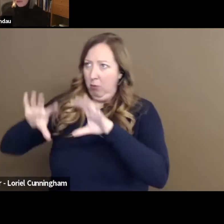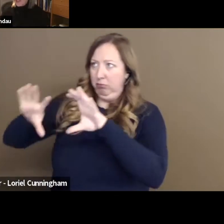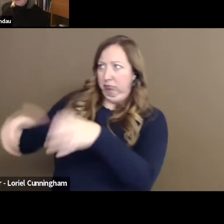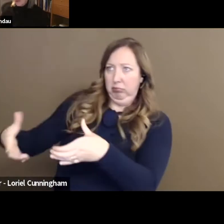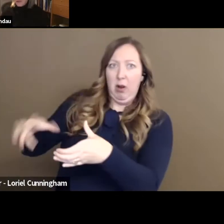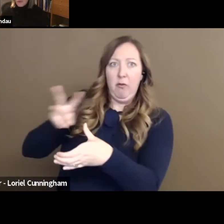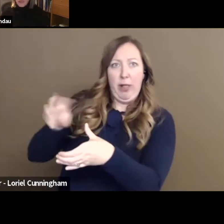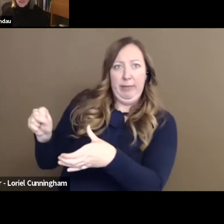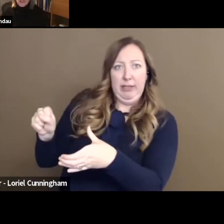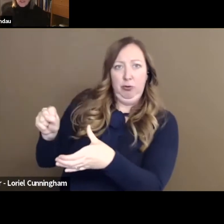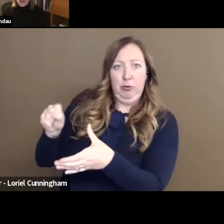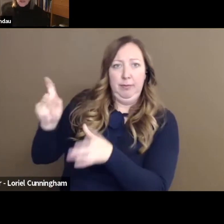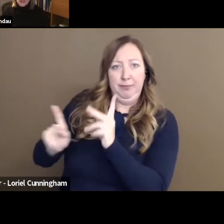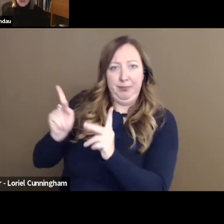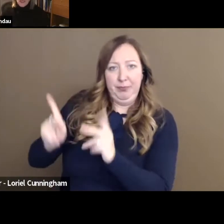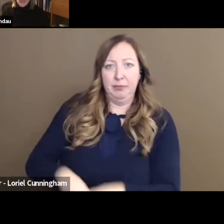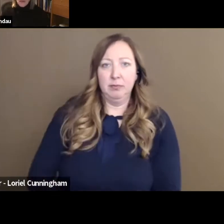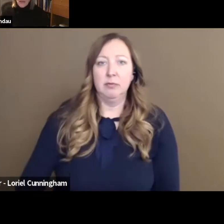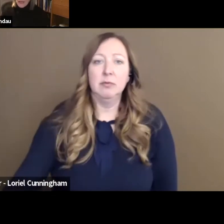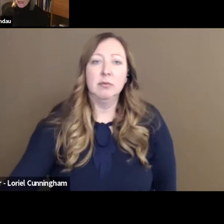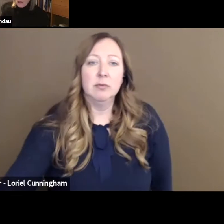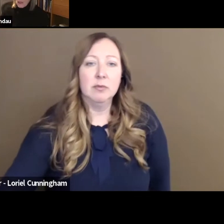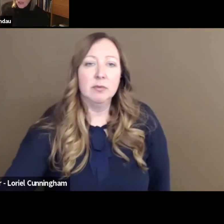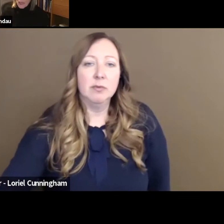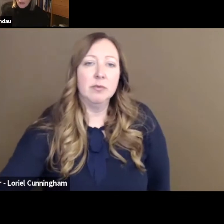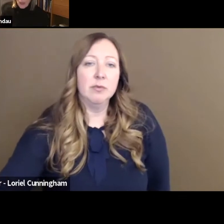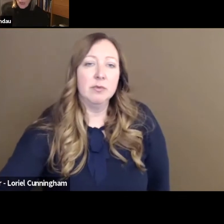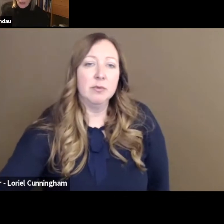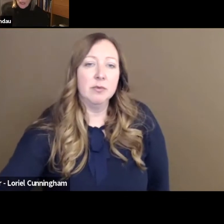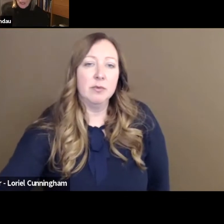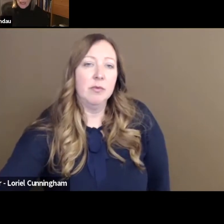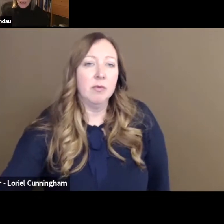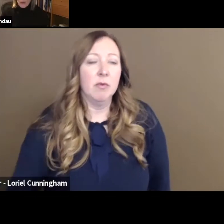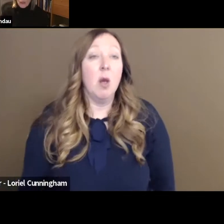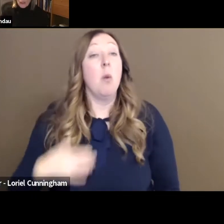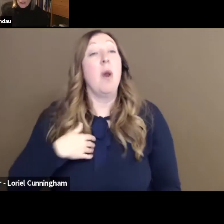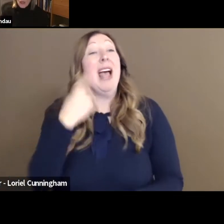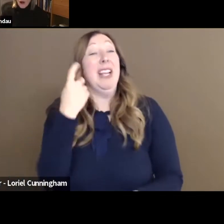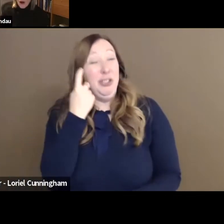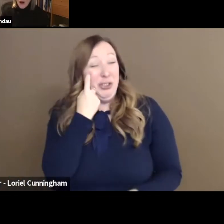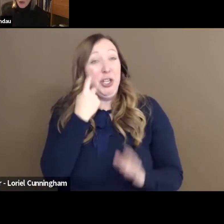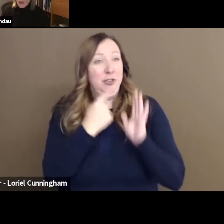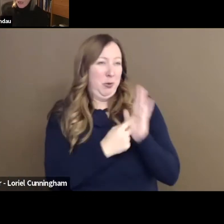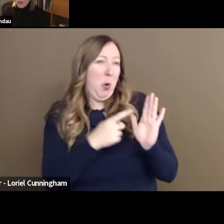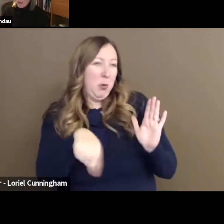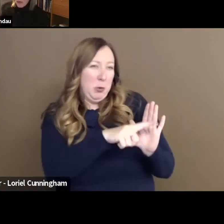similar to what i just showed you that